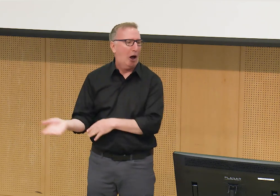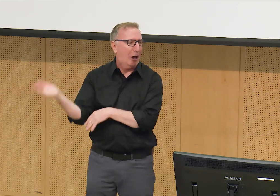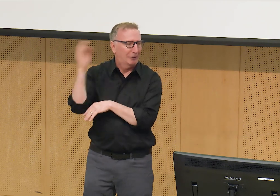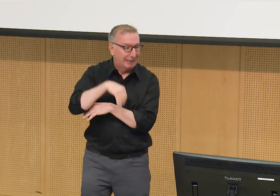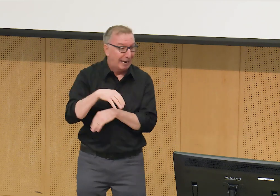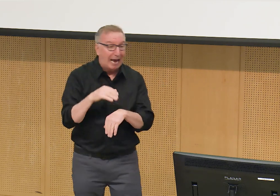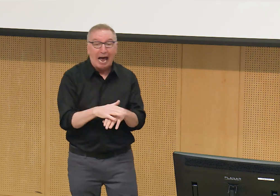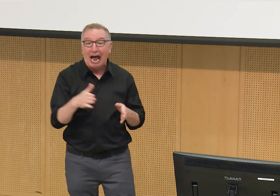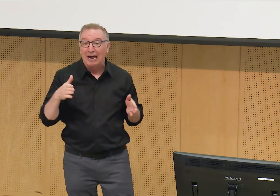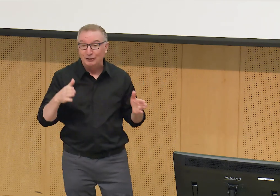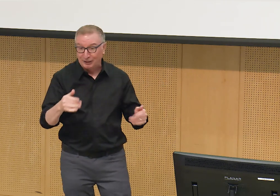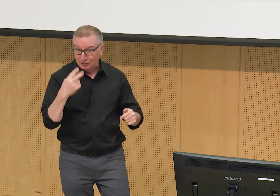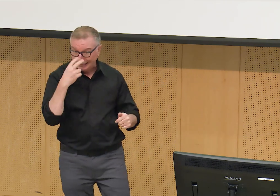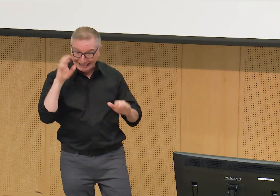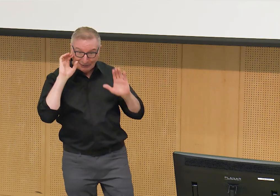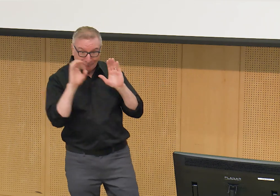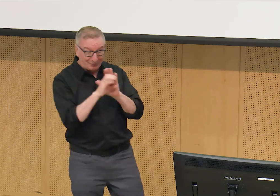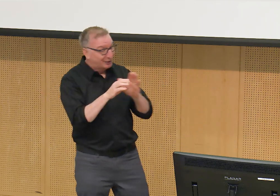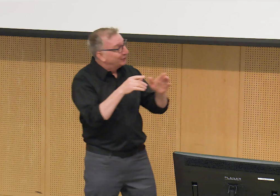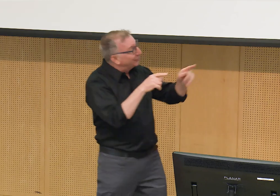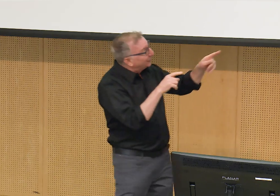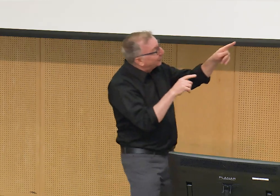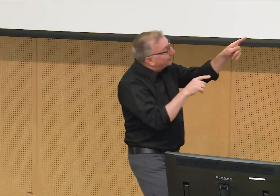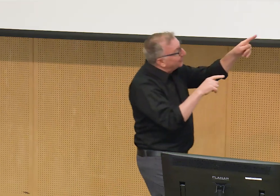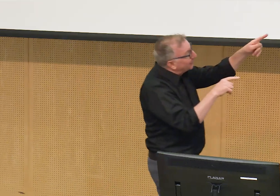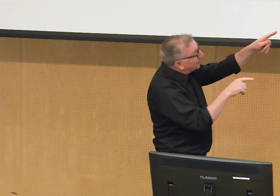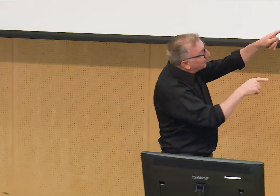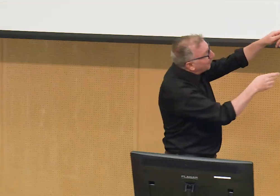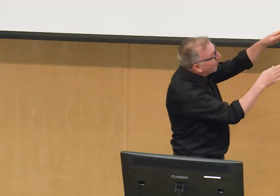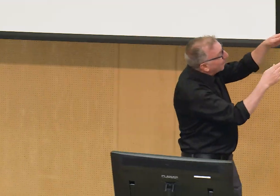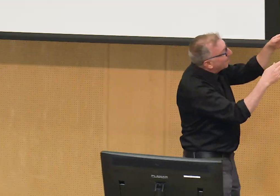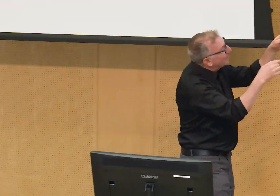we'd go out and play on the streets. And you can see a few photos of us.